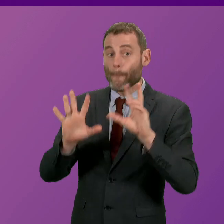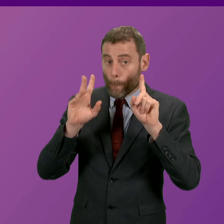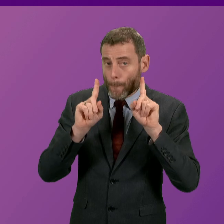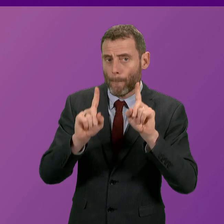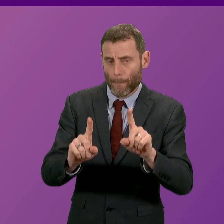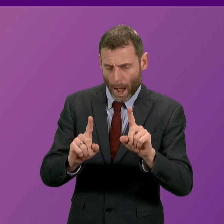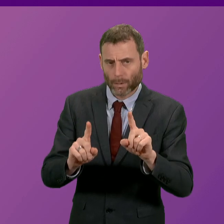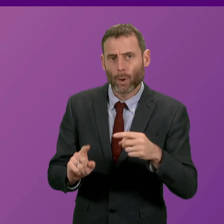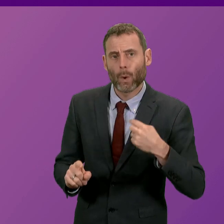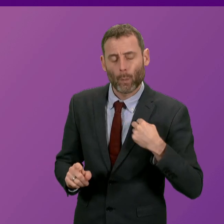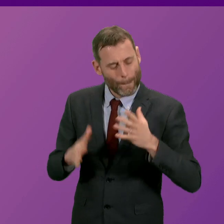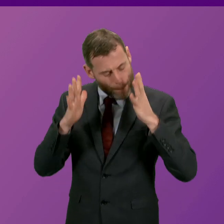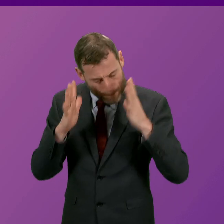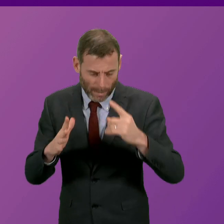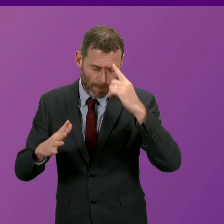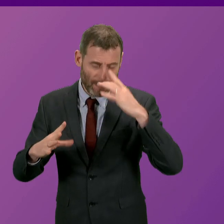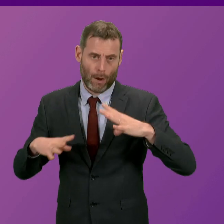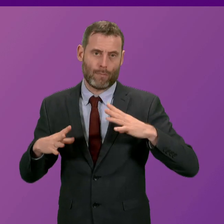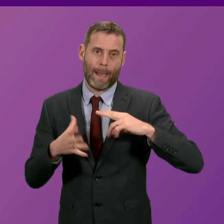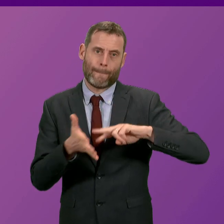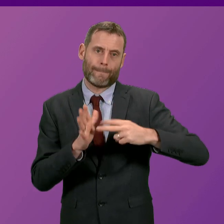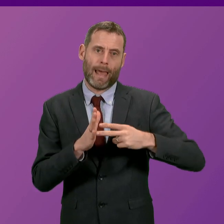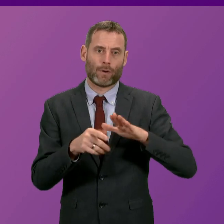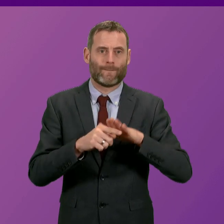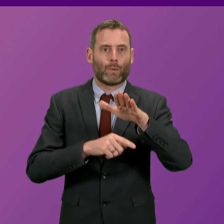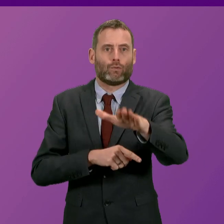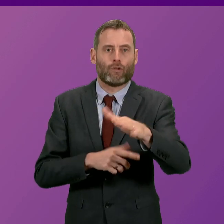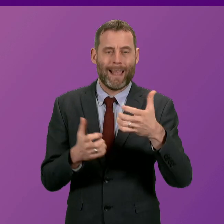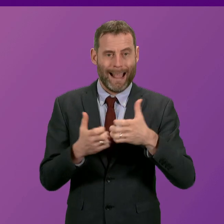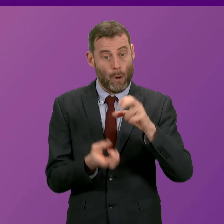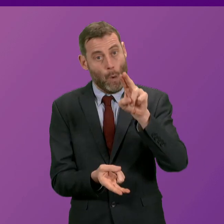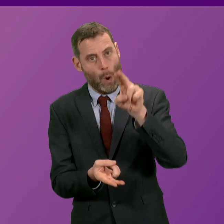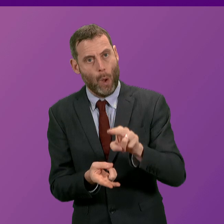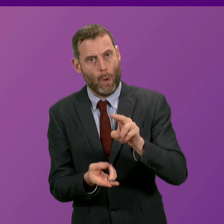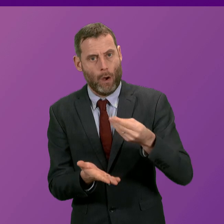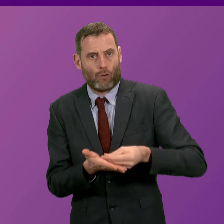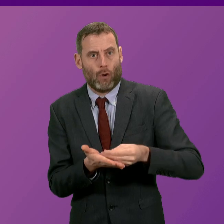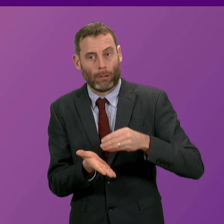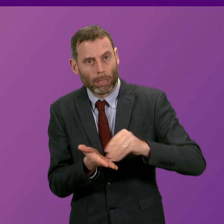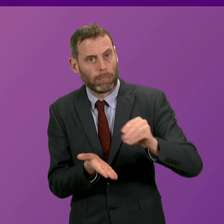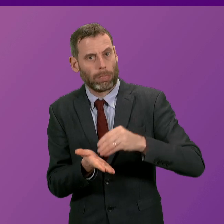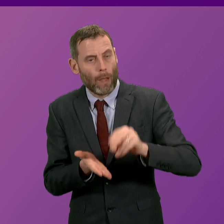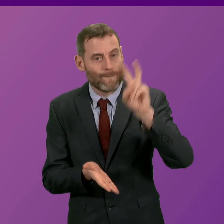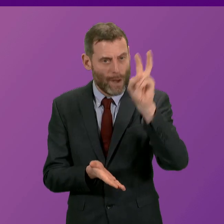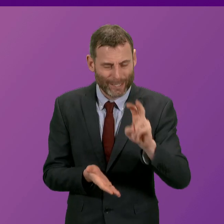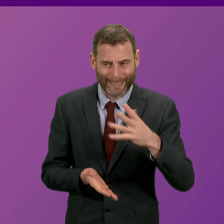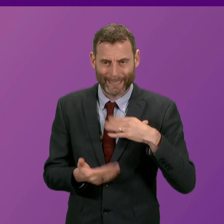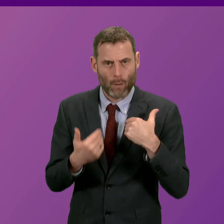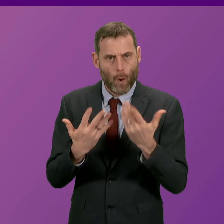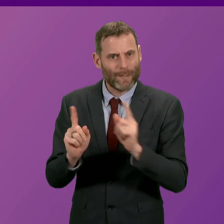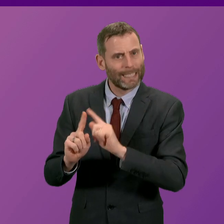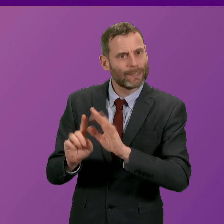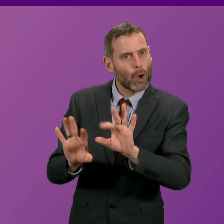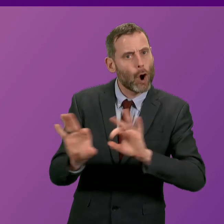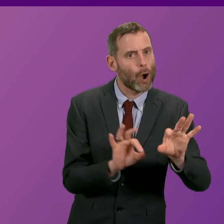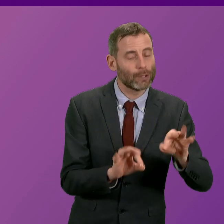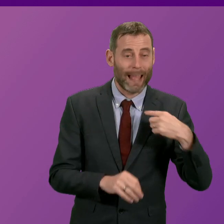transition to lower-cost energy products and prices, and that will be best secured